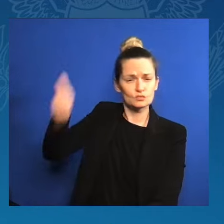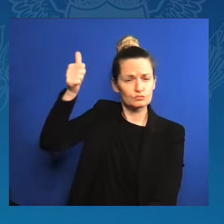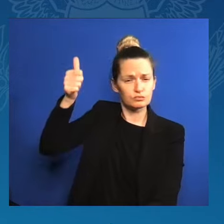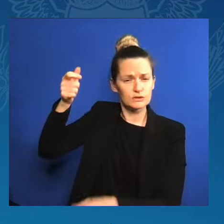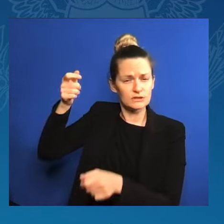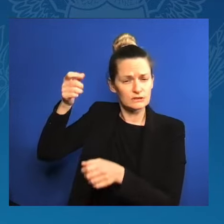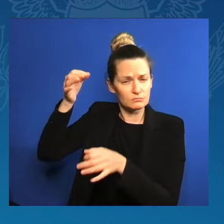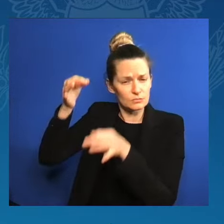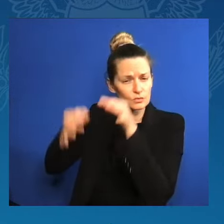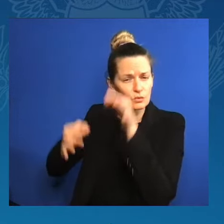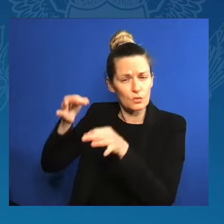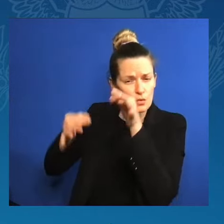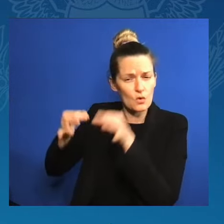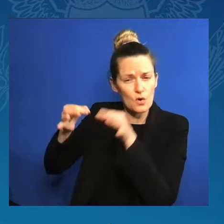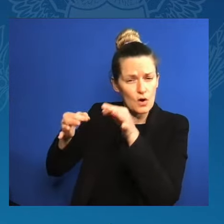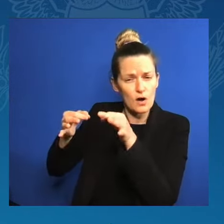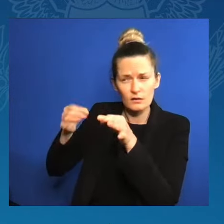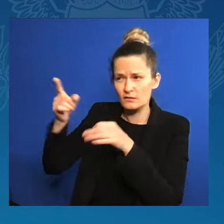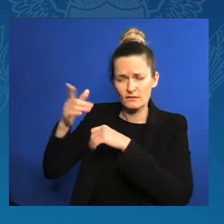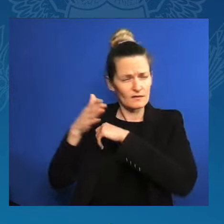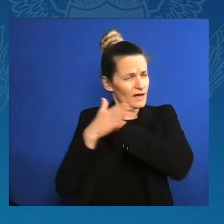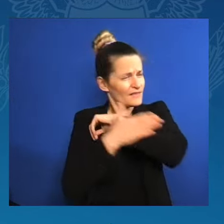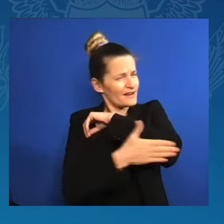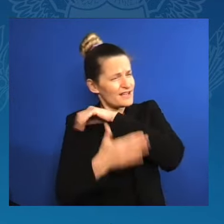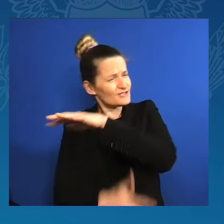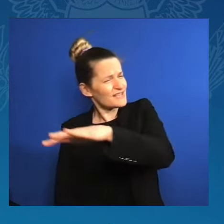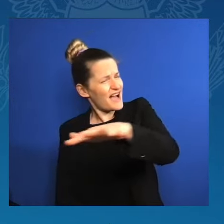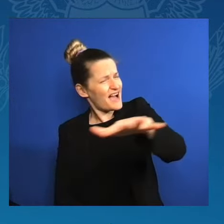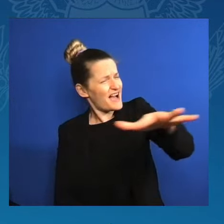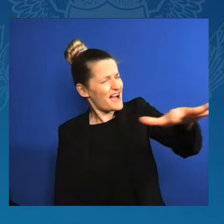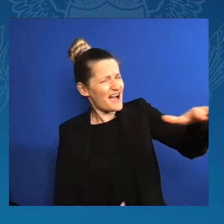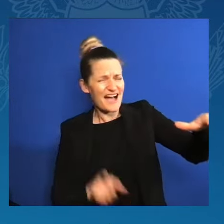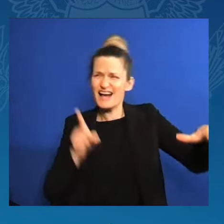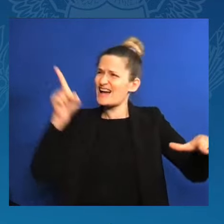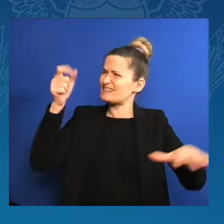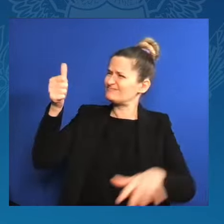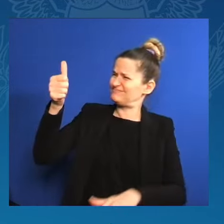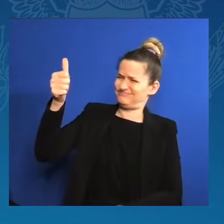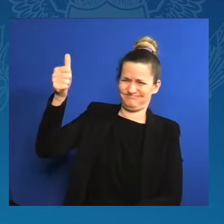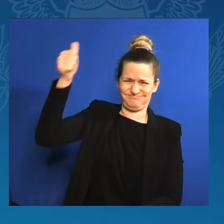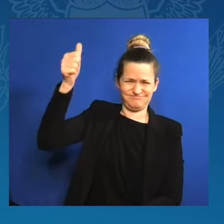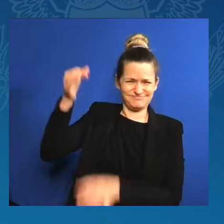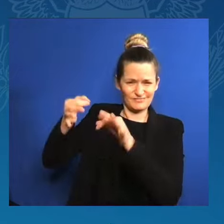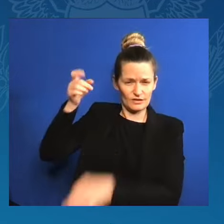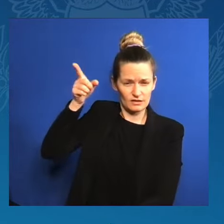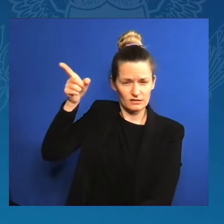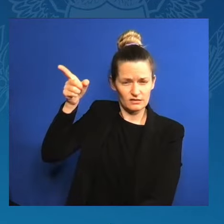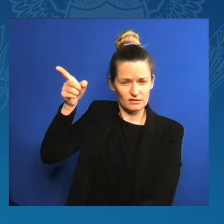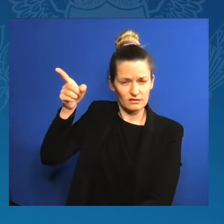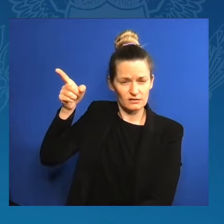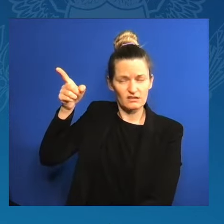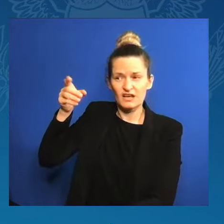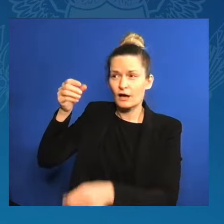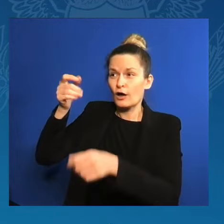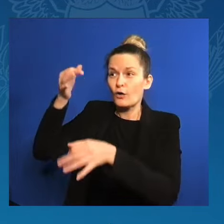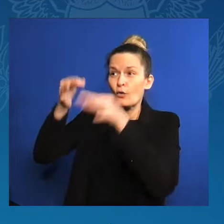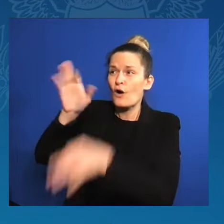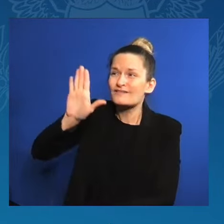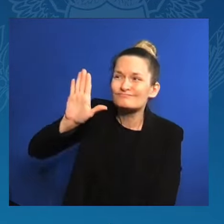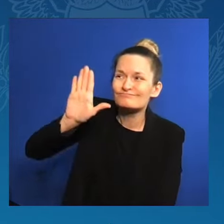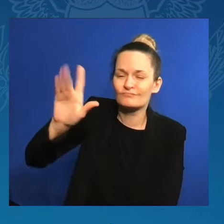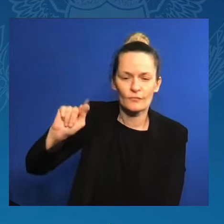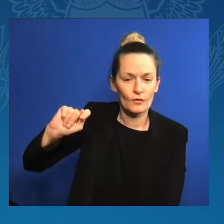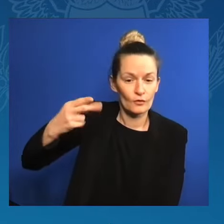the court of Thurgood, the court of RBG --